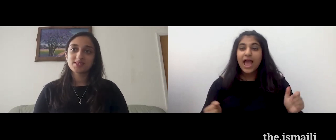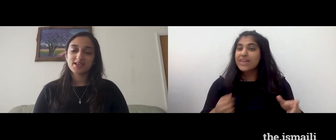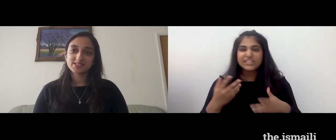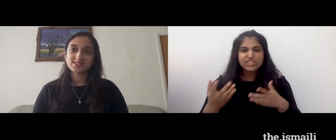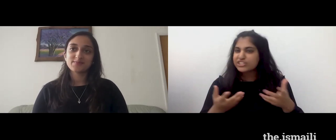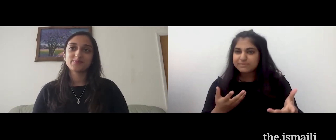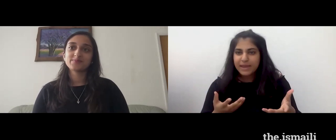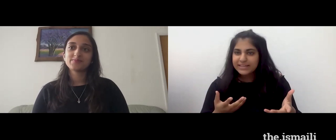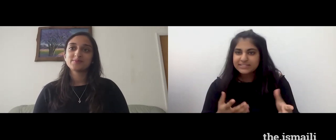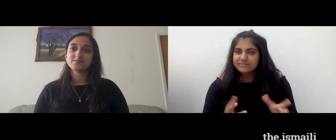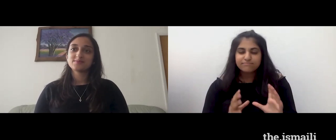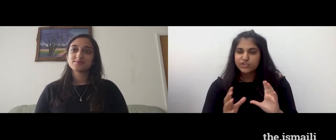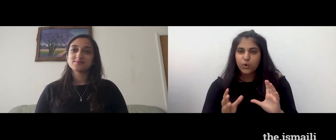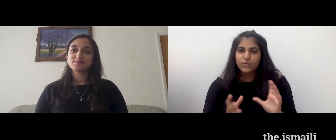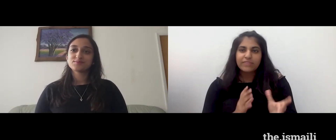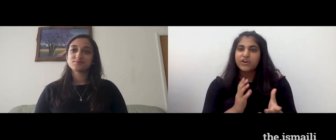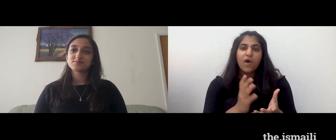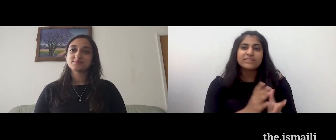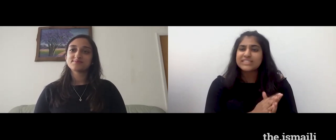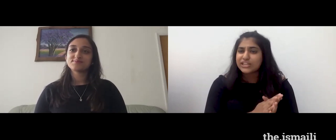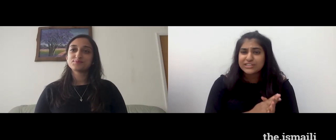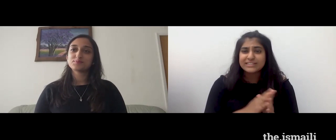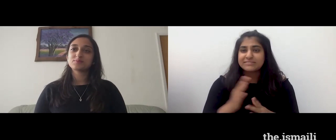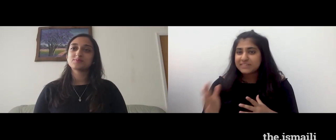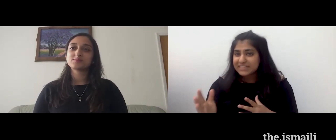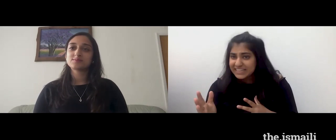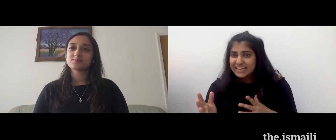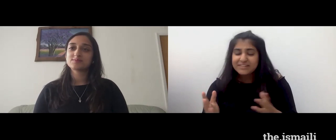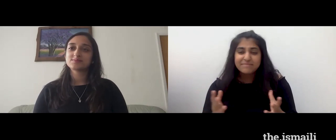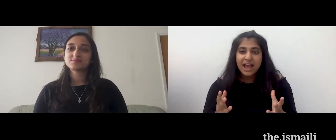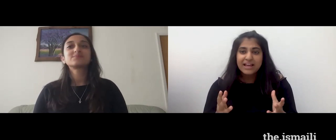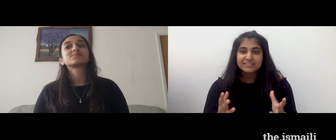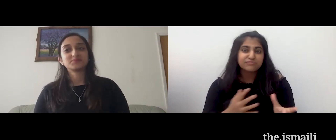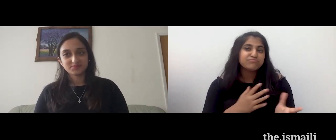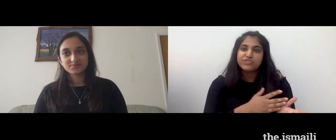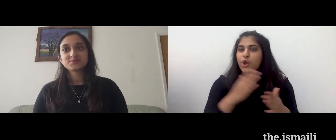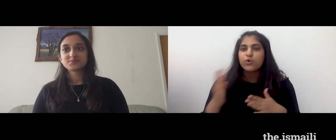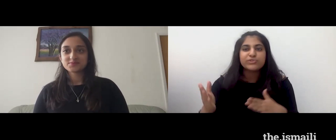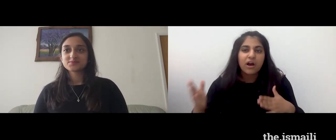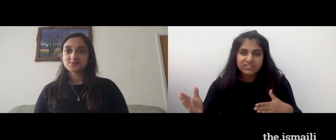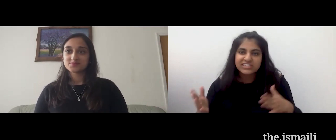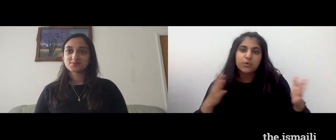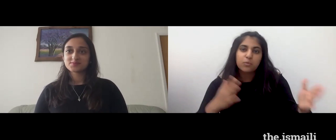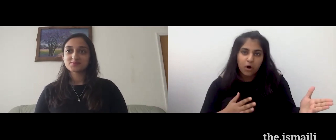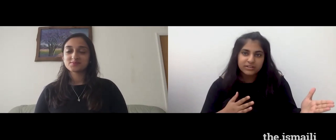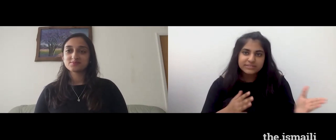This makes sure that the conversation is clear. And you know who's asking what,